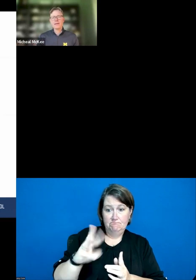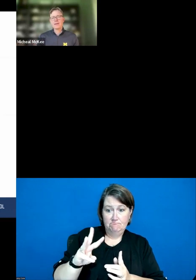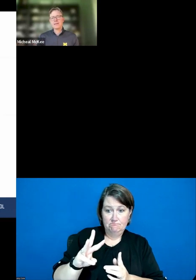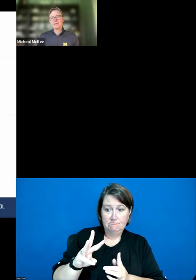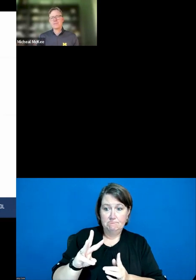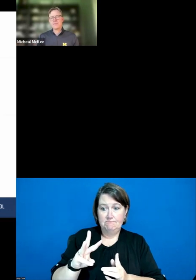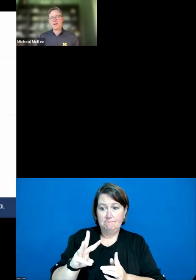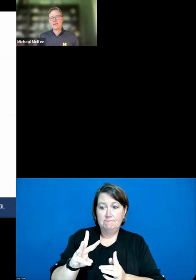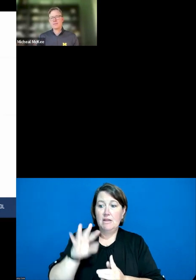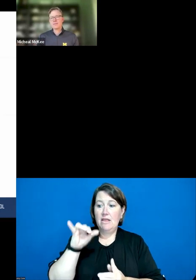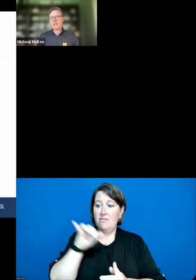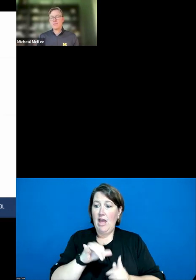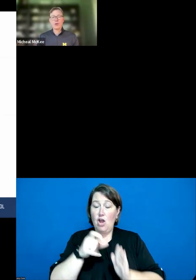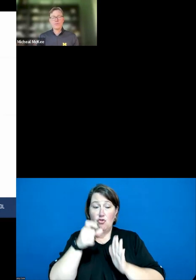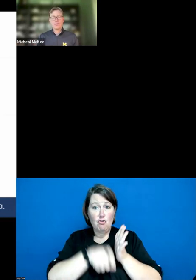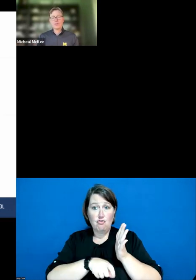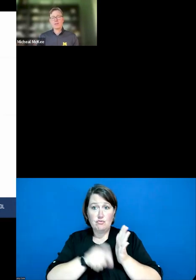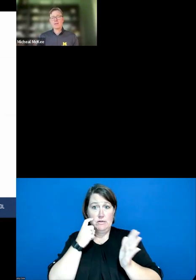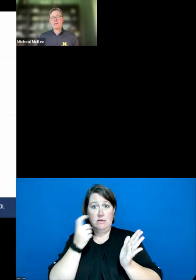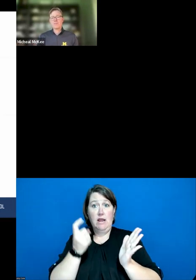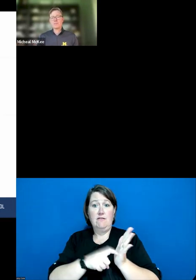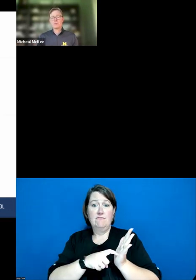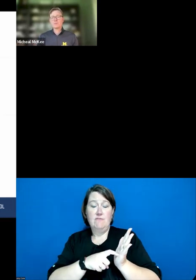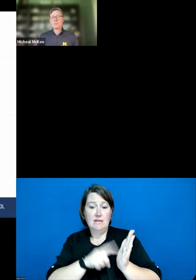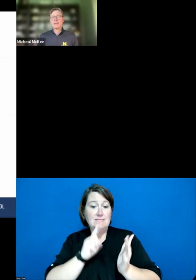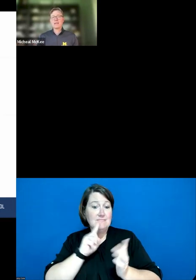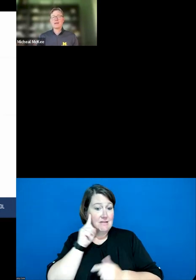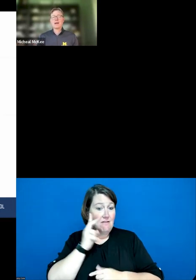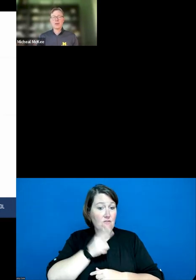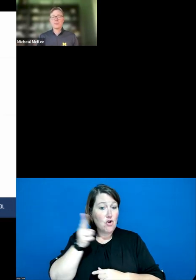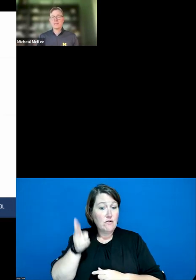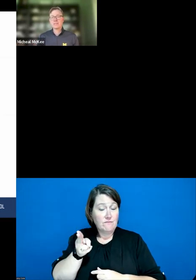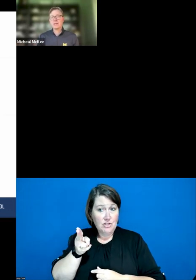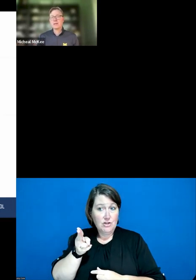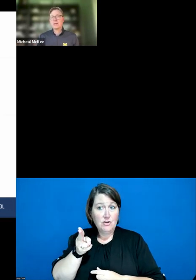that identified define heart of hearing individuals being at higher risk